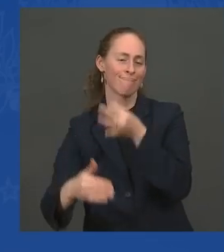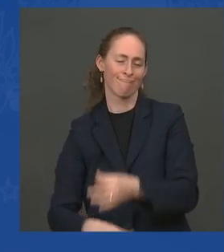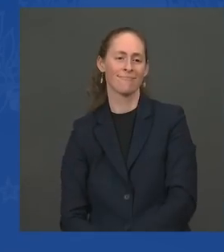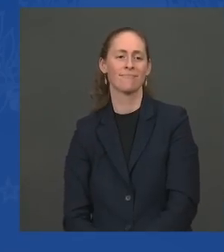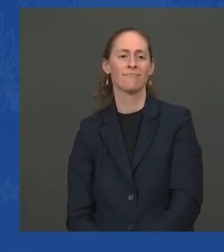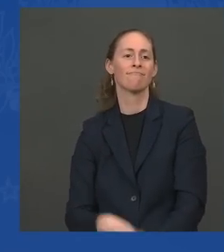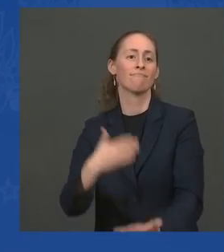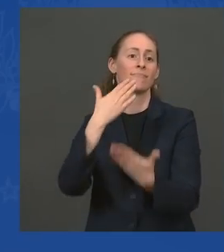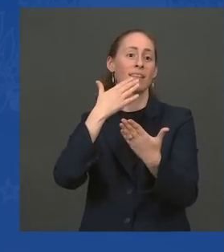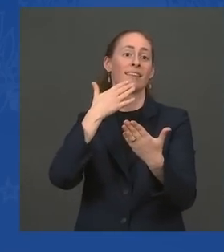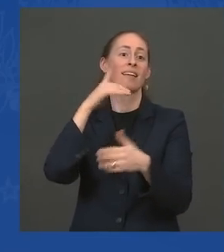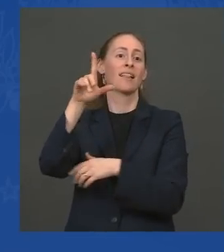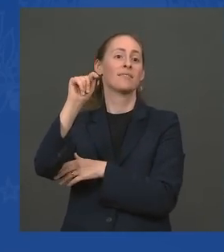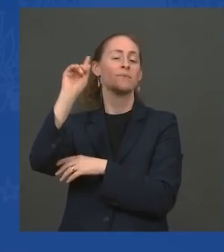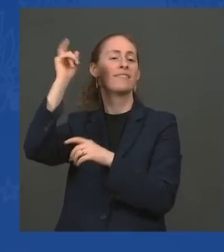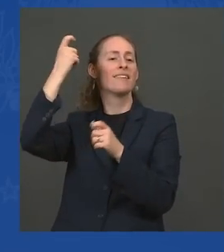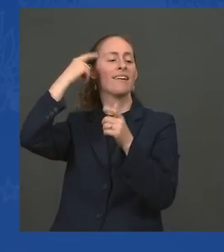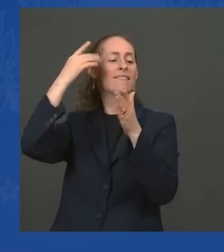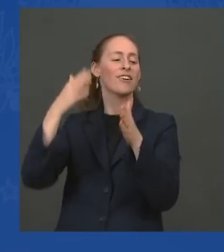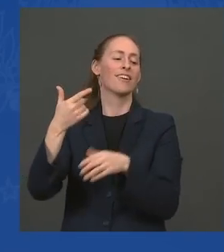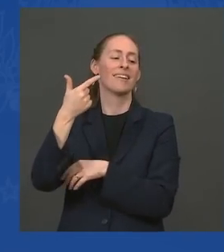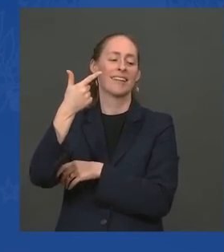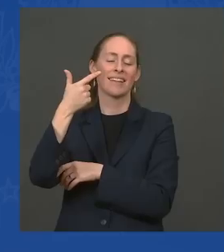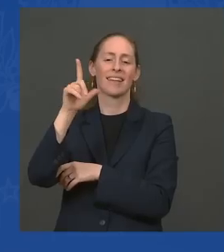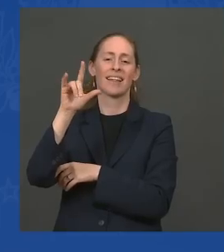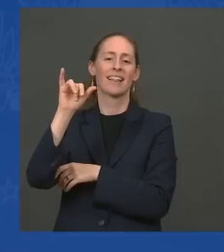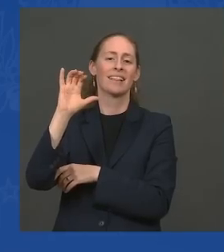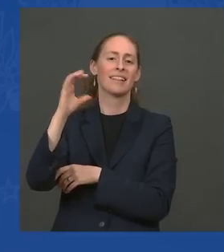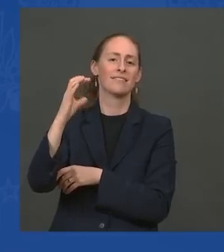who's become a friend. As well as I want to thank Representative --